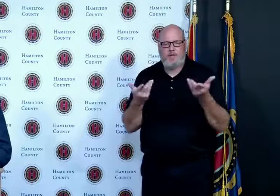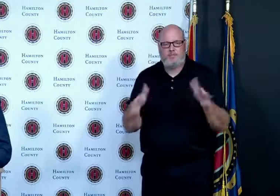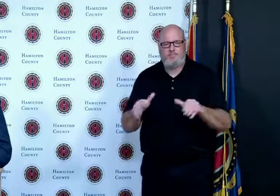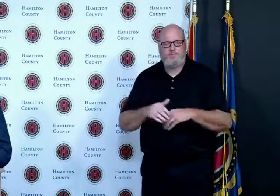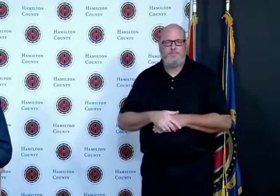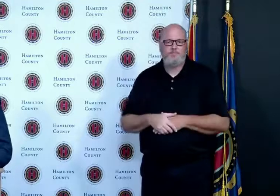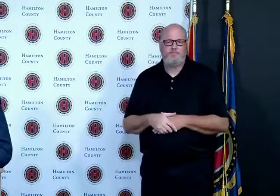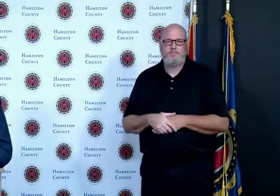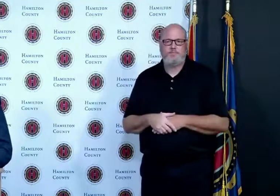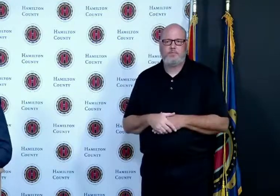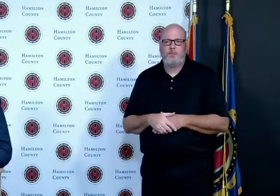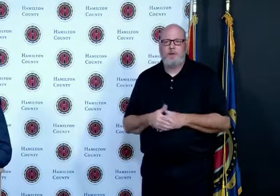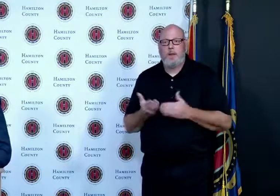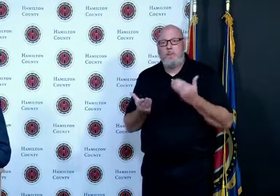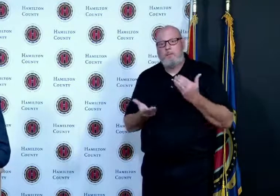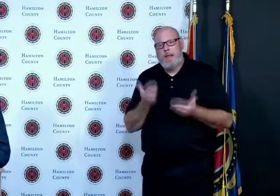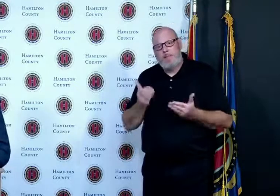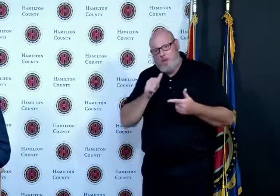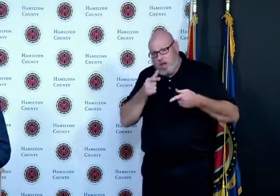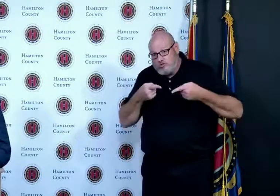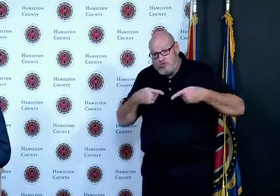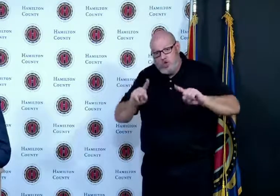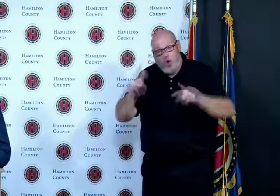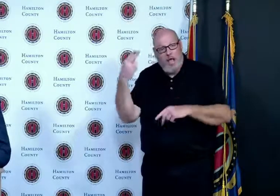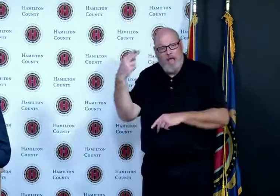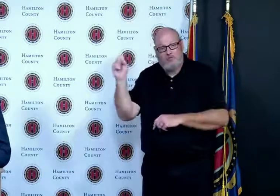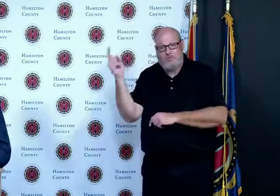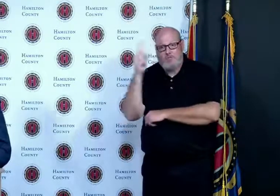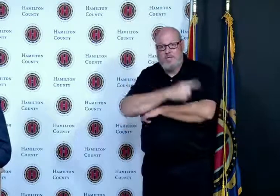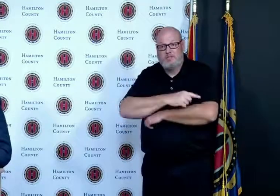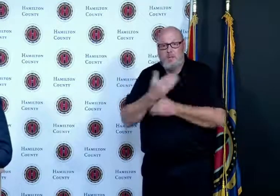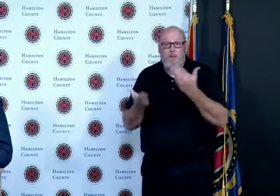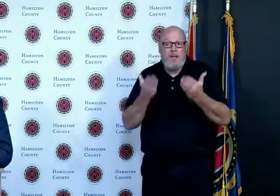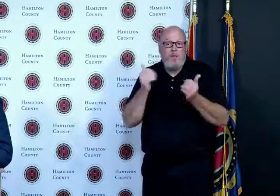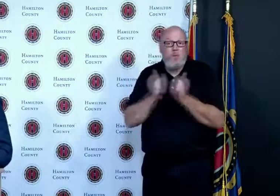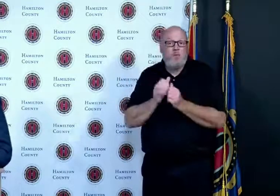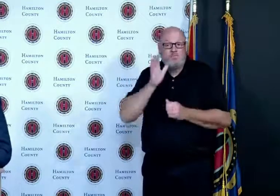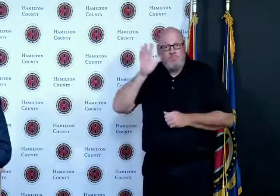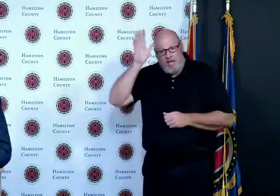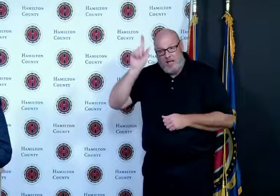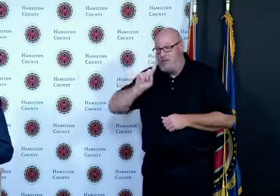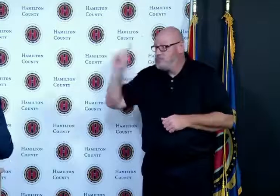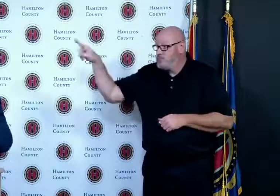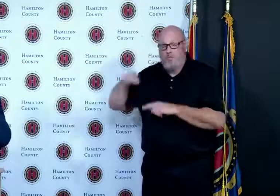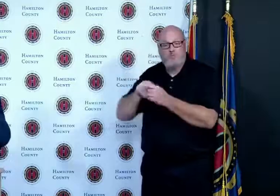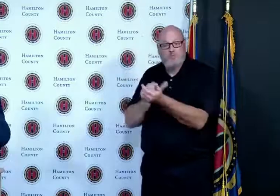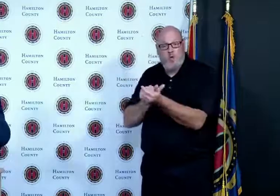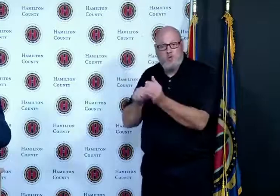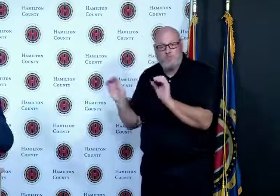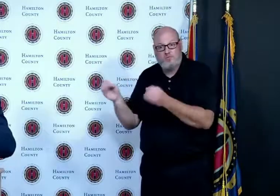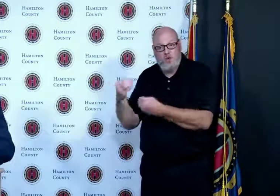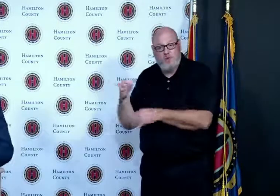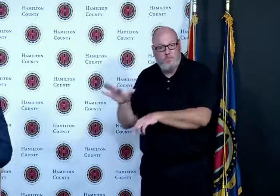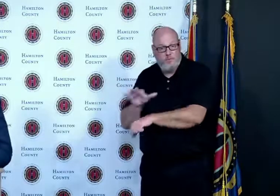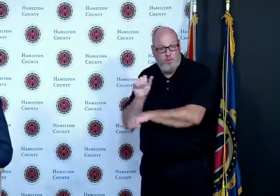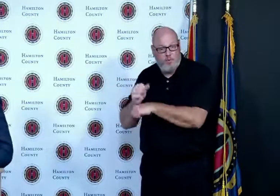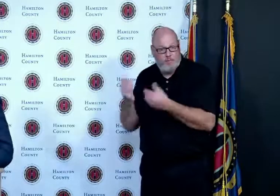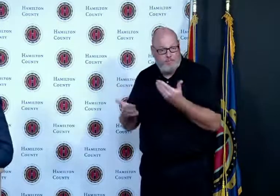that they're getting vaccinated at one of the other clinics with a parent present so we'll be able to track just like we are all of the age demographics we'll be able to track those